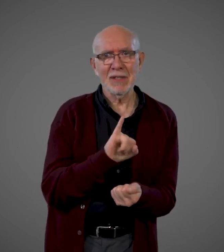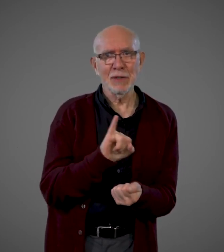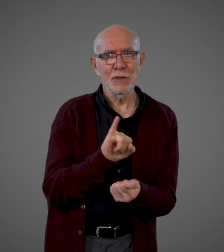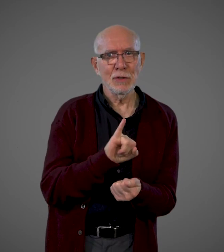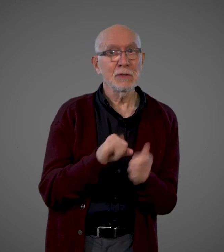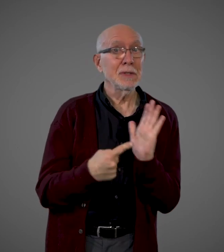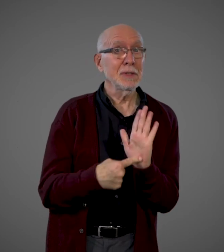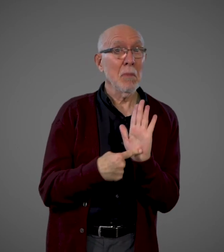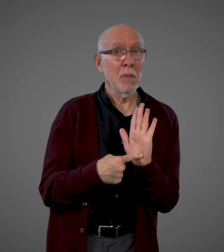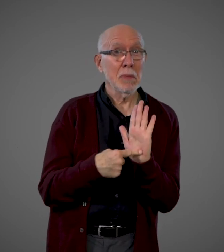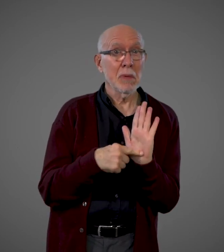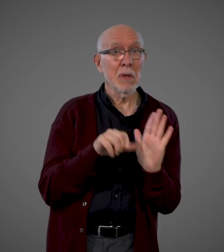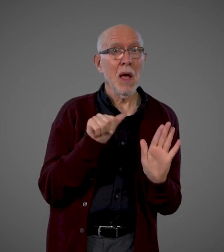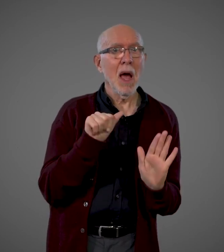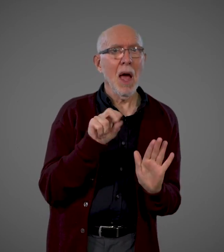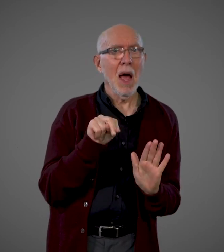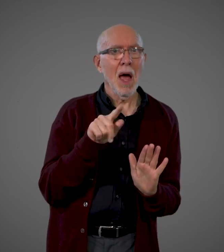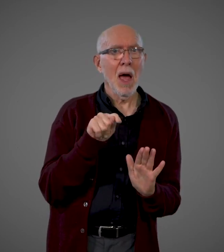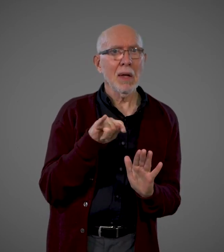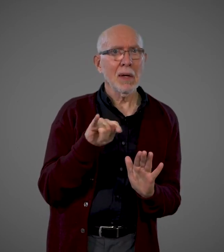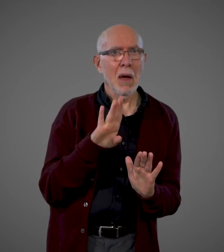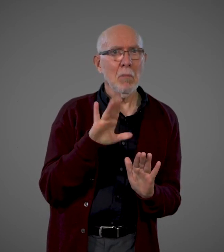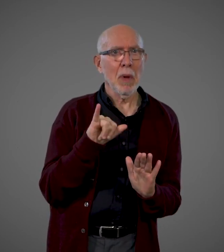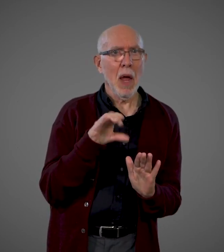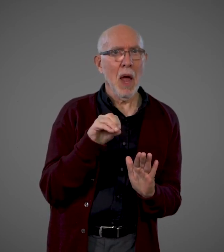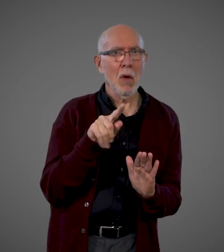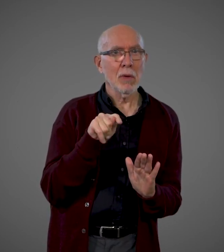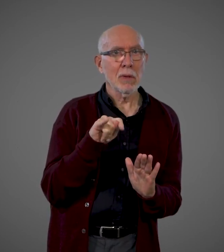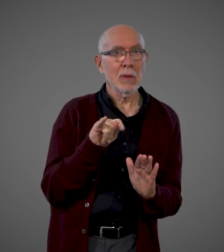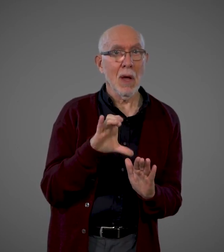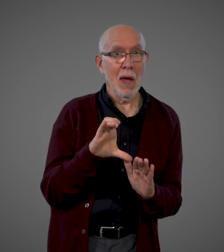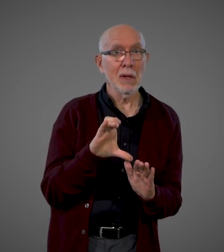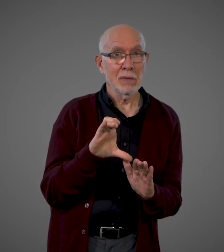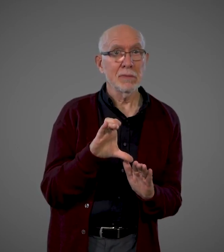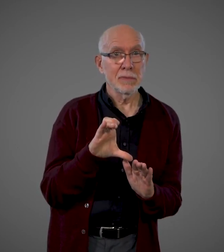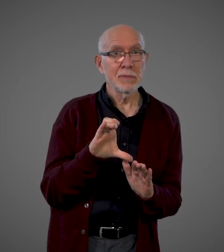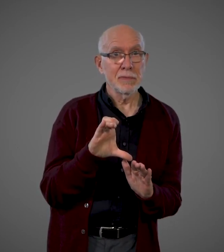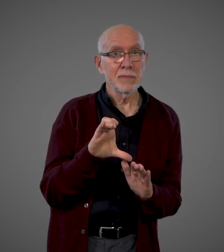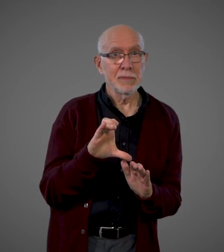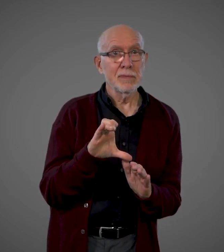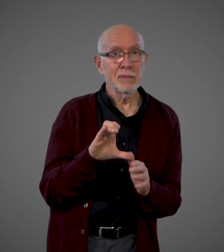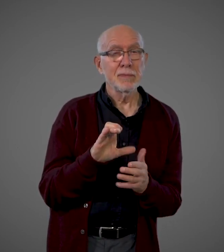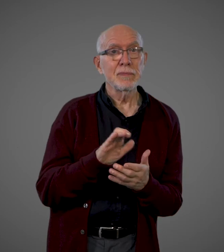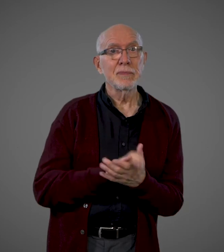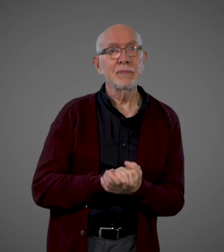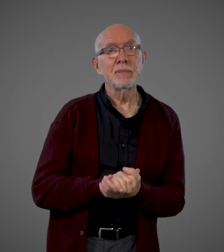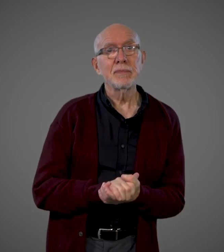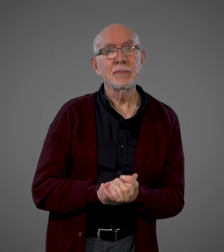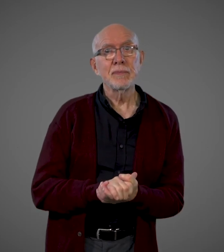If your abdominal pain or cramping is caused by an infection of some kind, antibiotics may be prescribed.